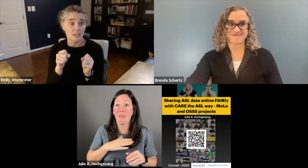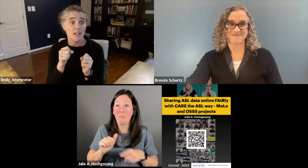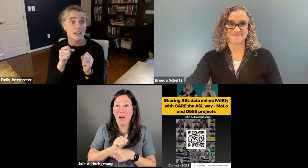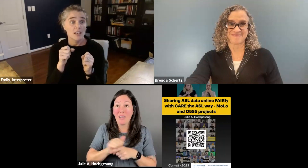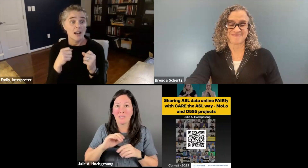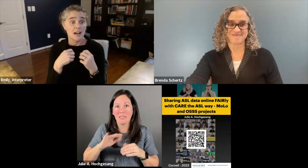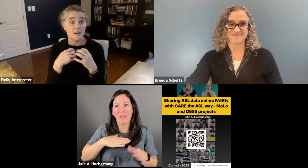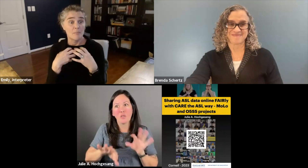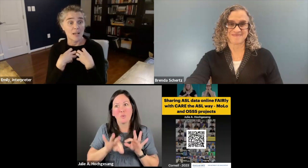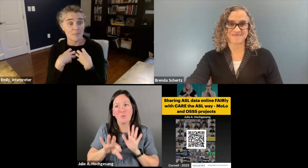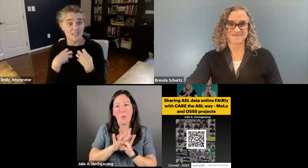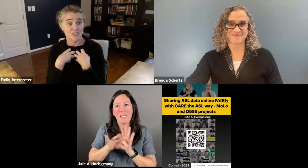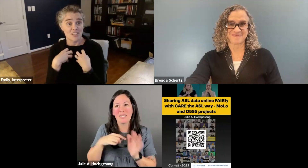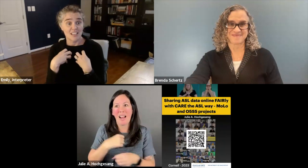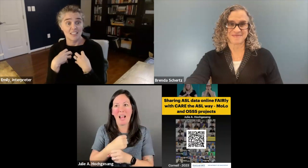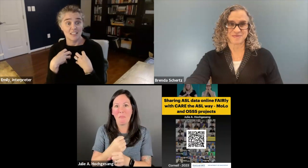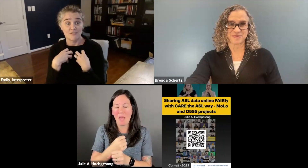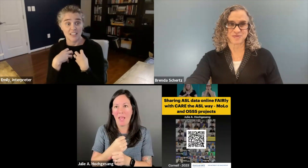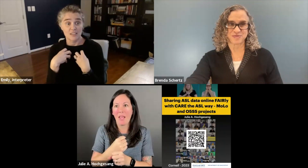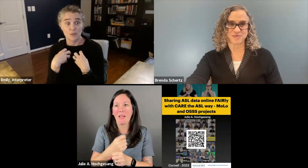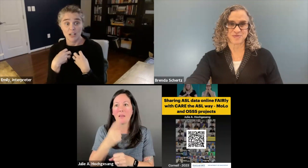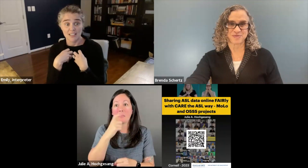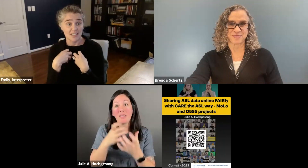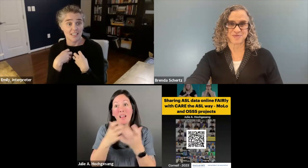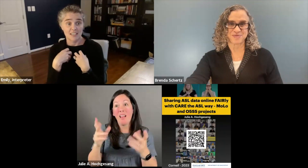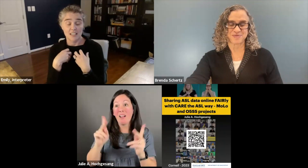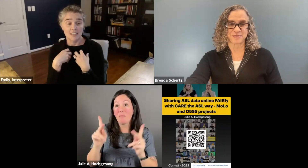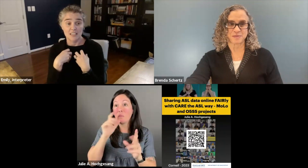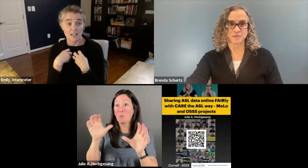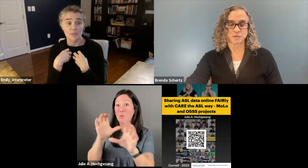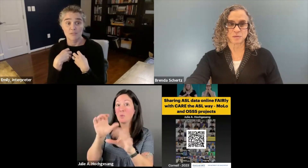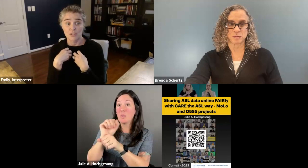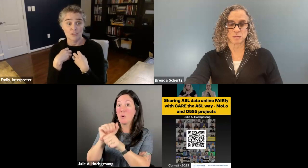transcription my positionality affects where I stand in the types of research